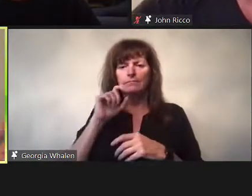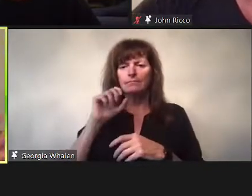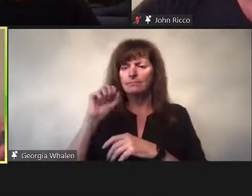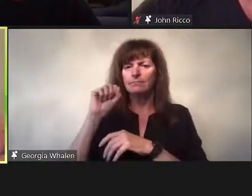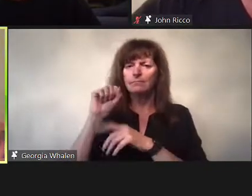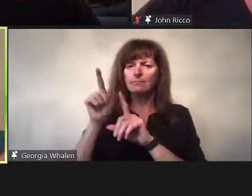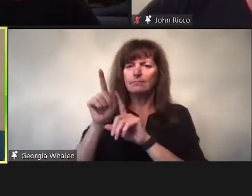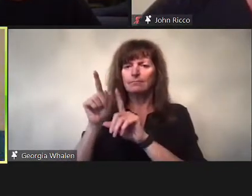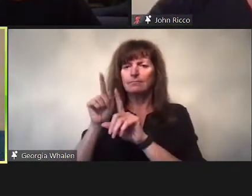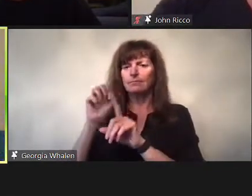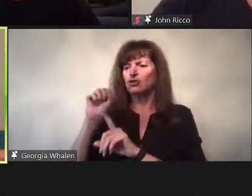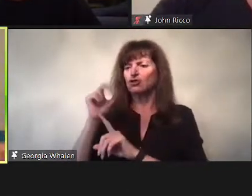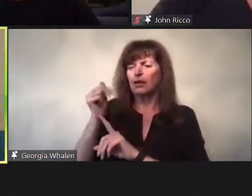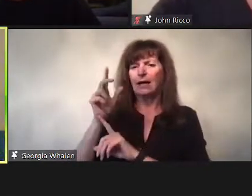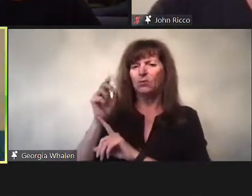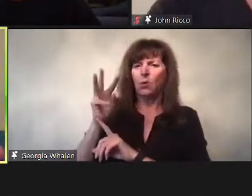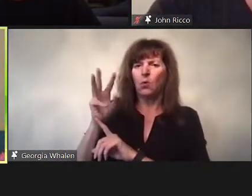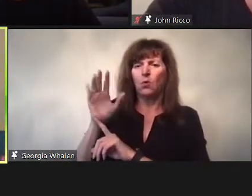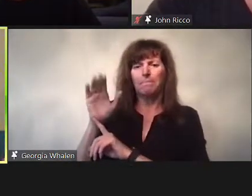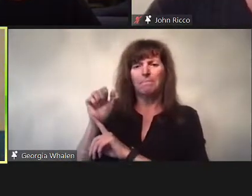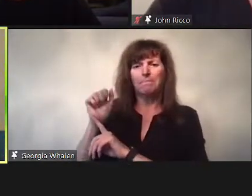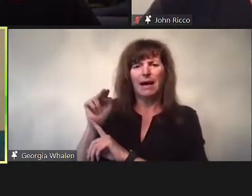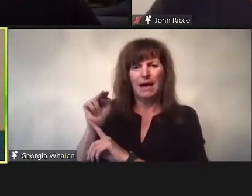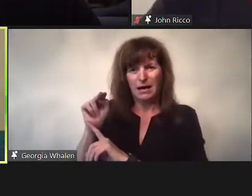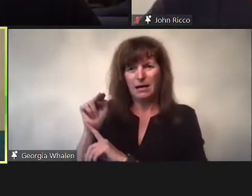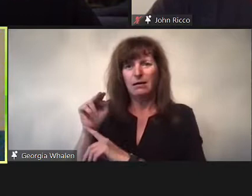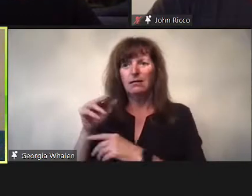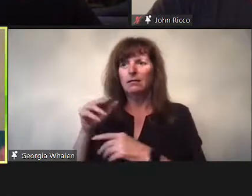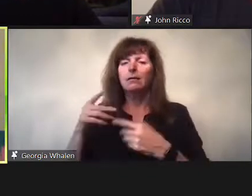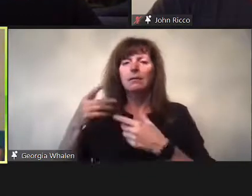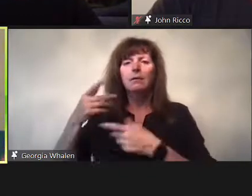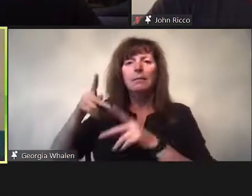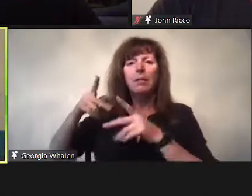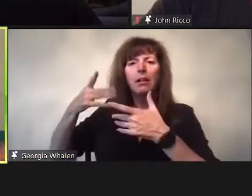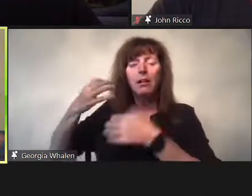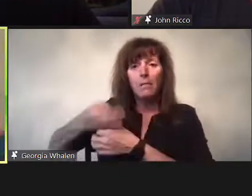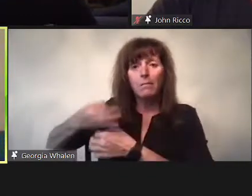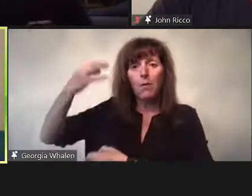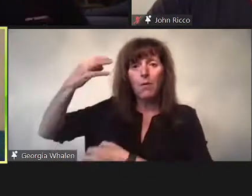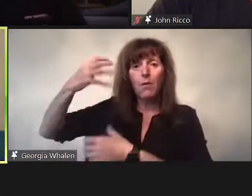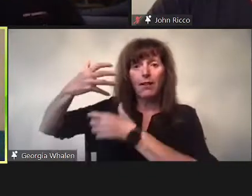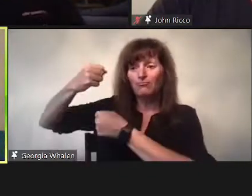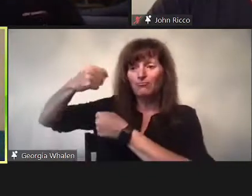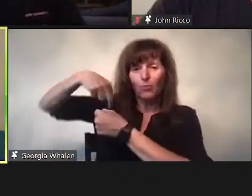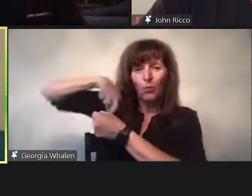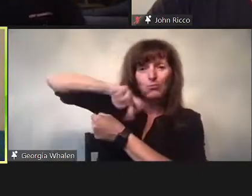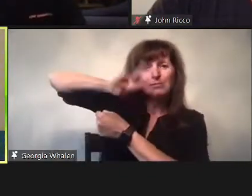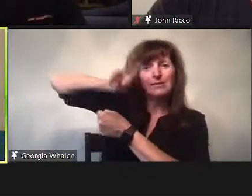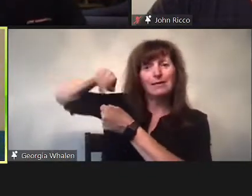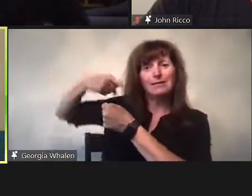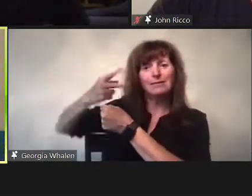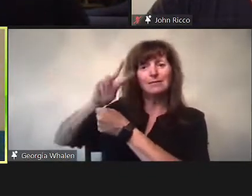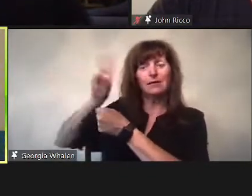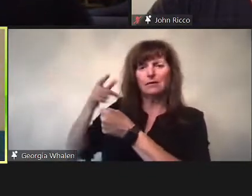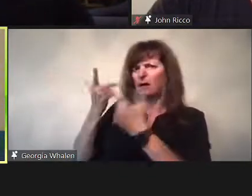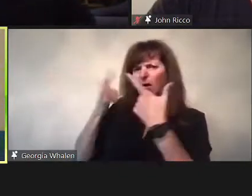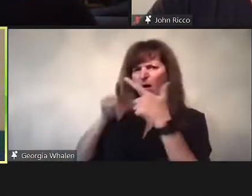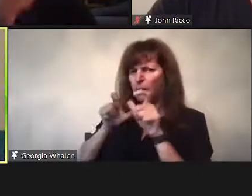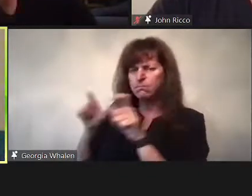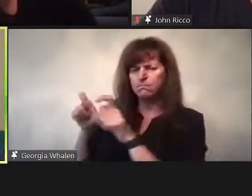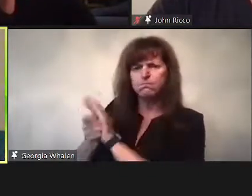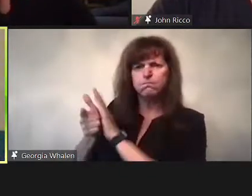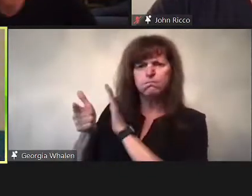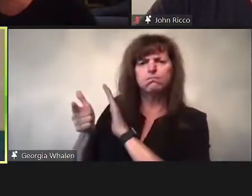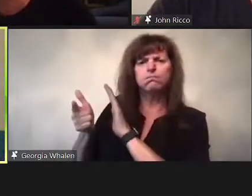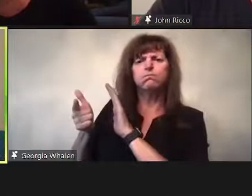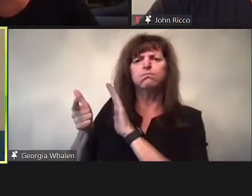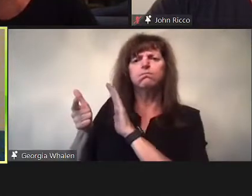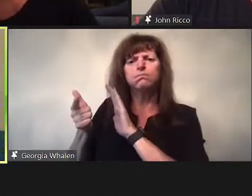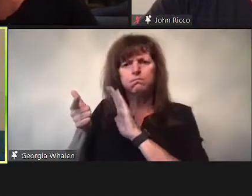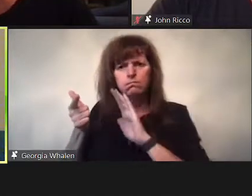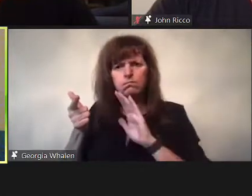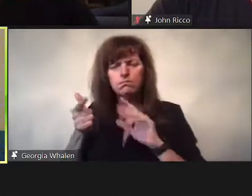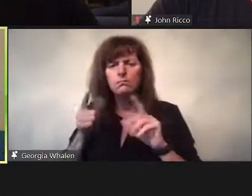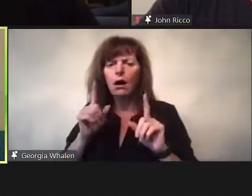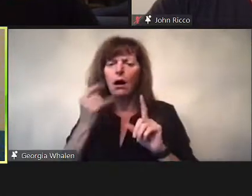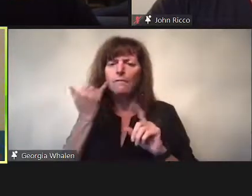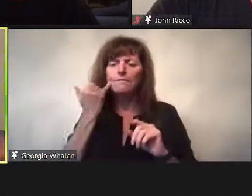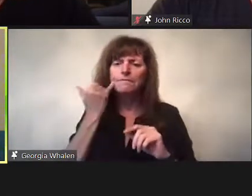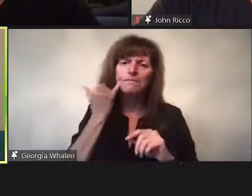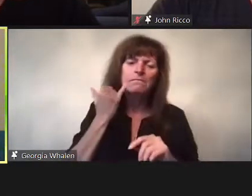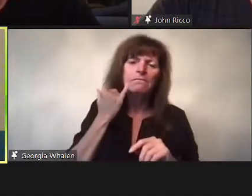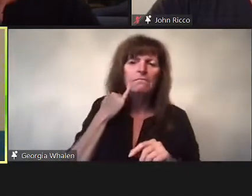I did a short piece for porn studies on shadow banning.